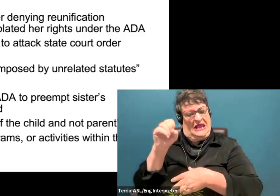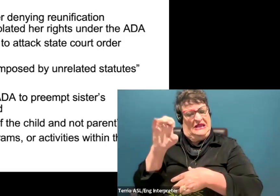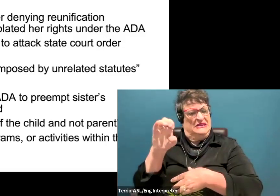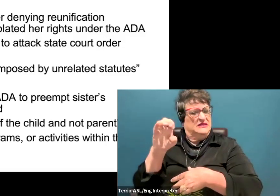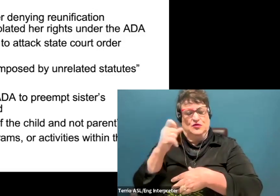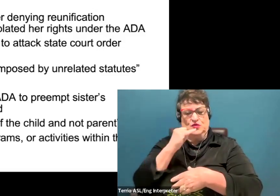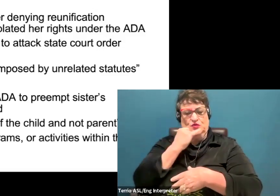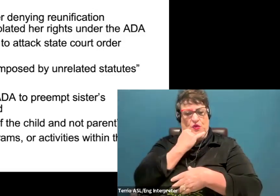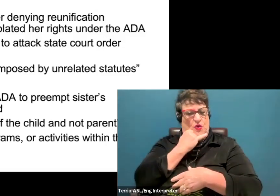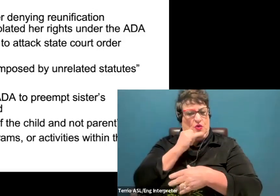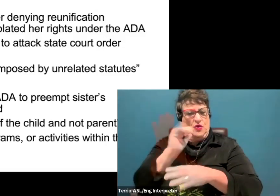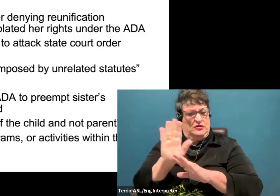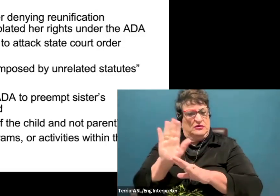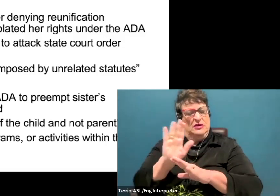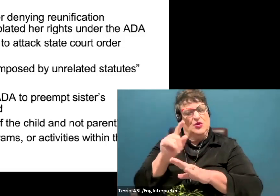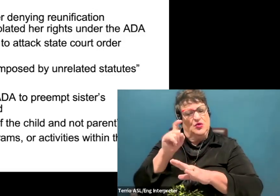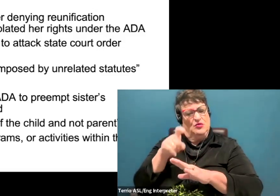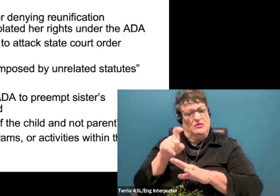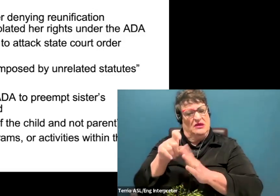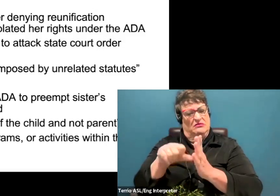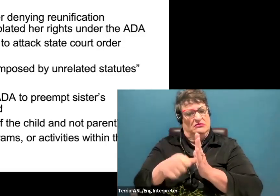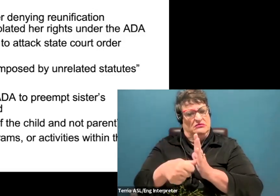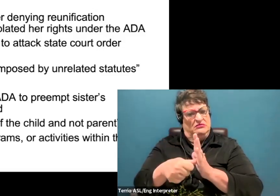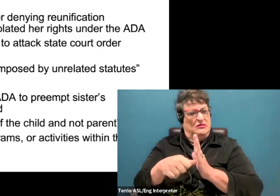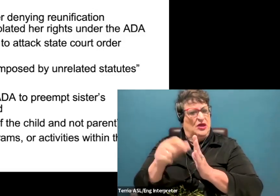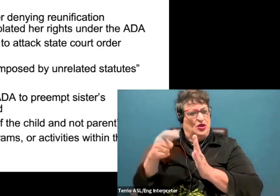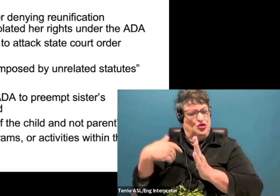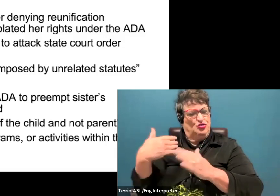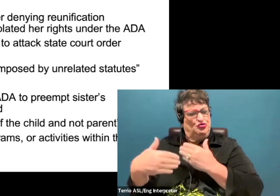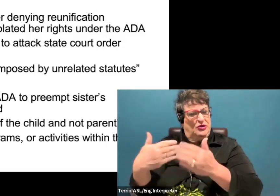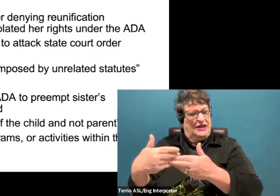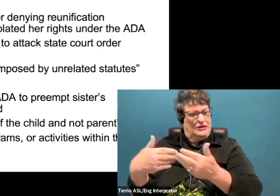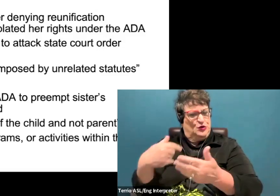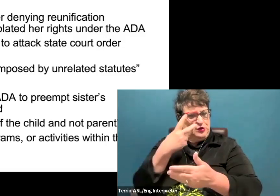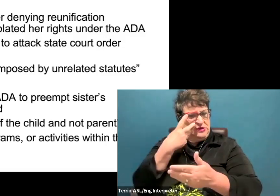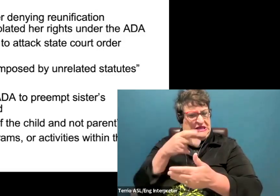some of the trends that you might be seeing in your cases as well. So in California, there's